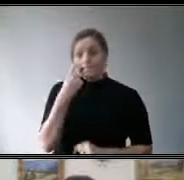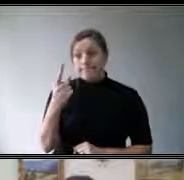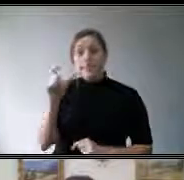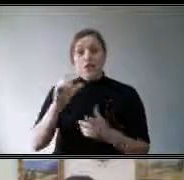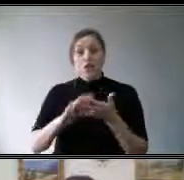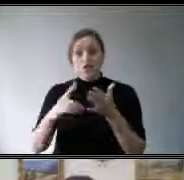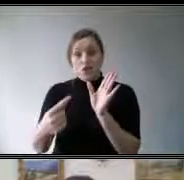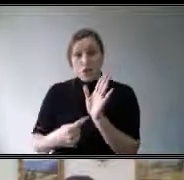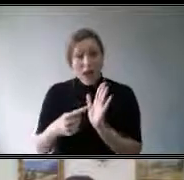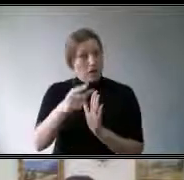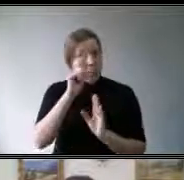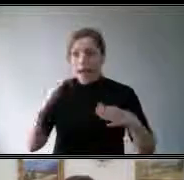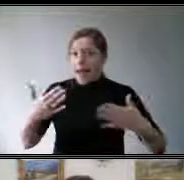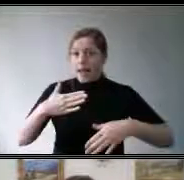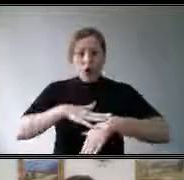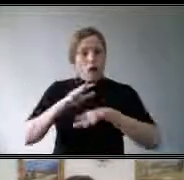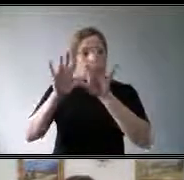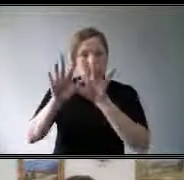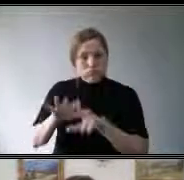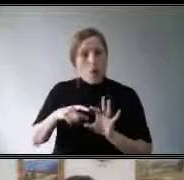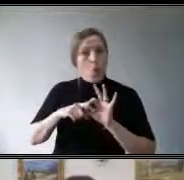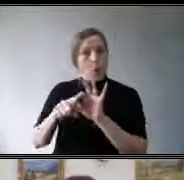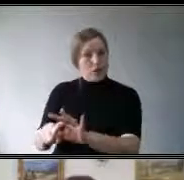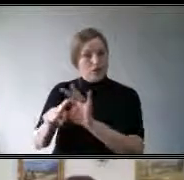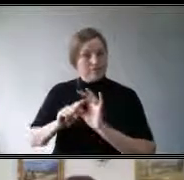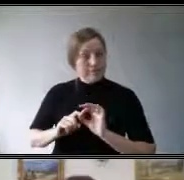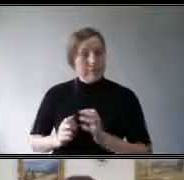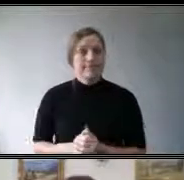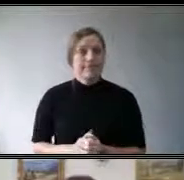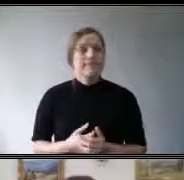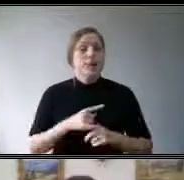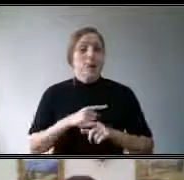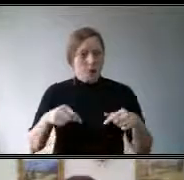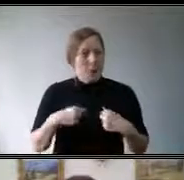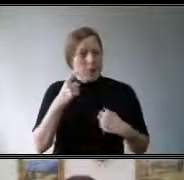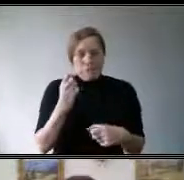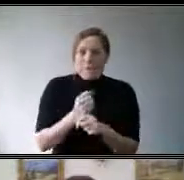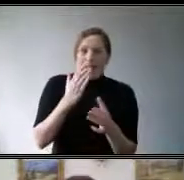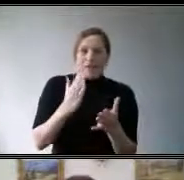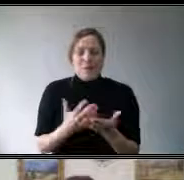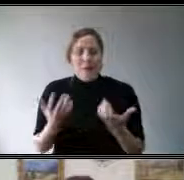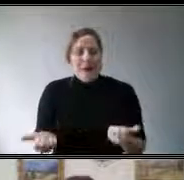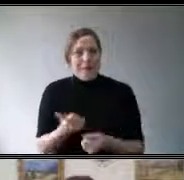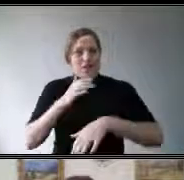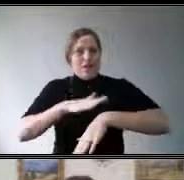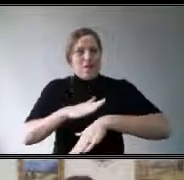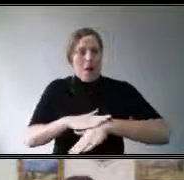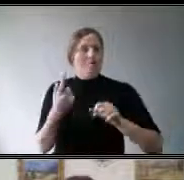webinar today and we'll certainly make sure that there is time for questions uh and and answers